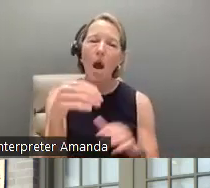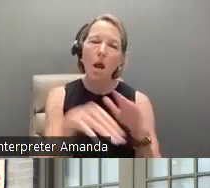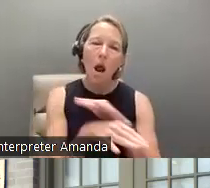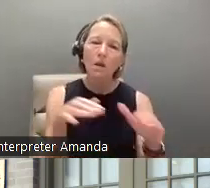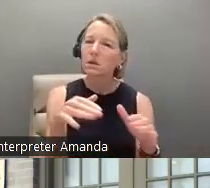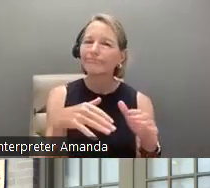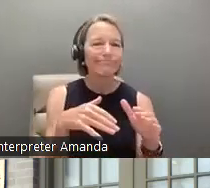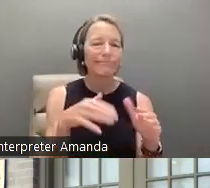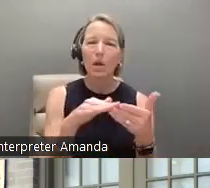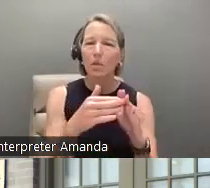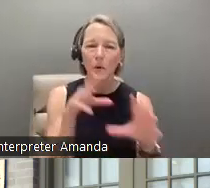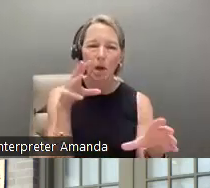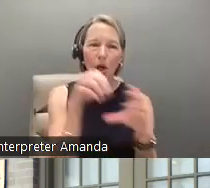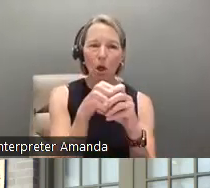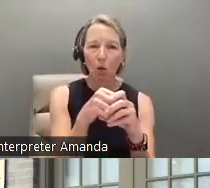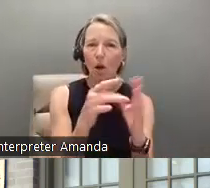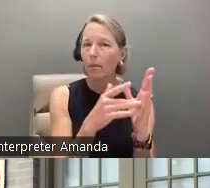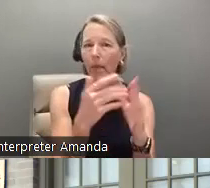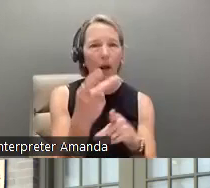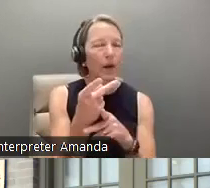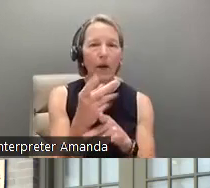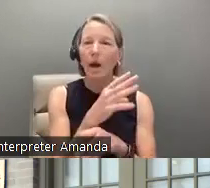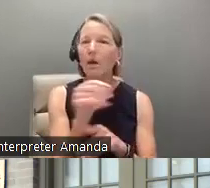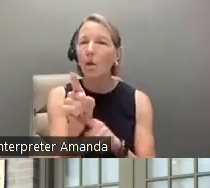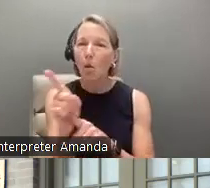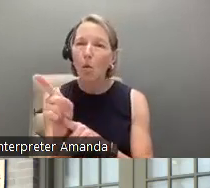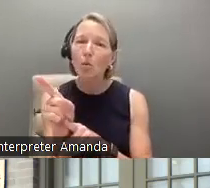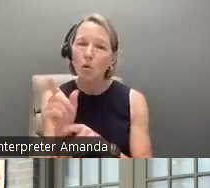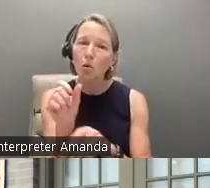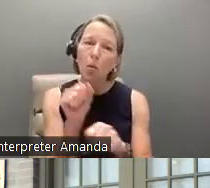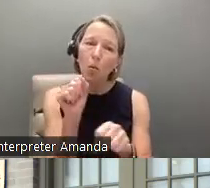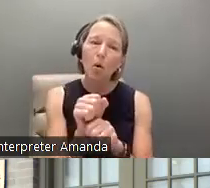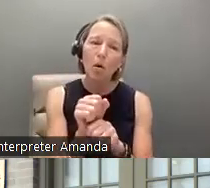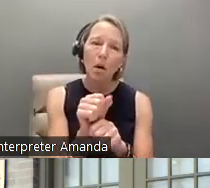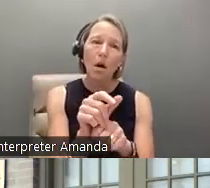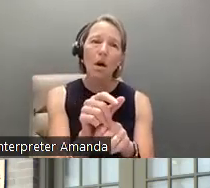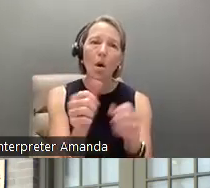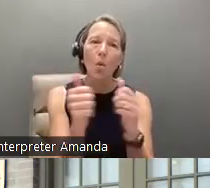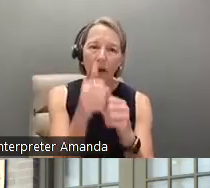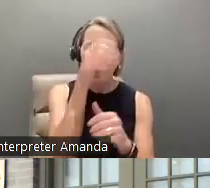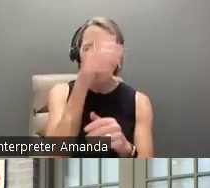and that included medical care and they also were working alongside men without disabilities but